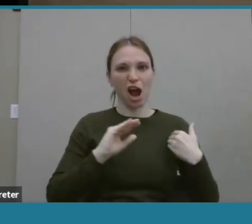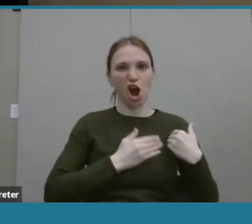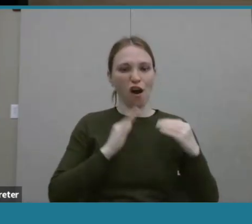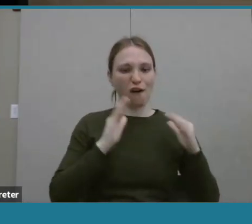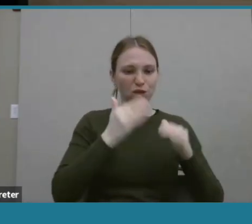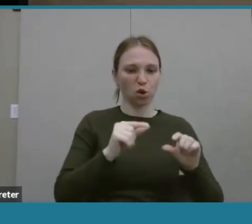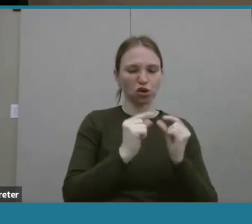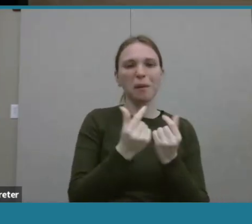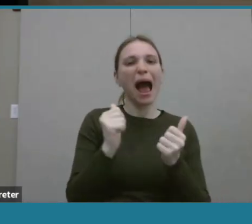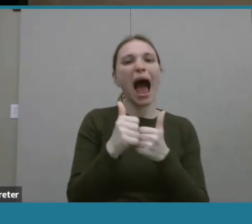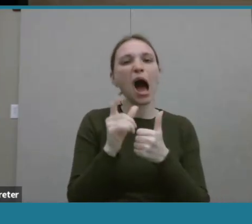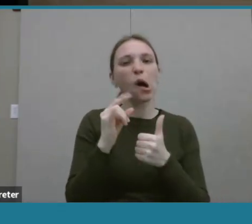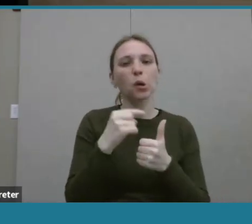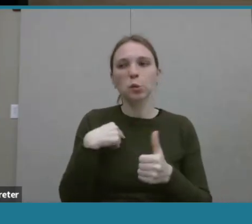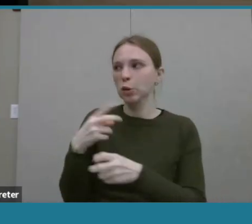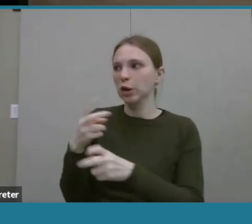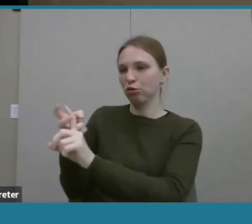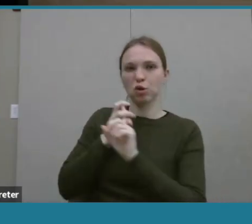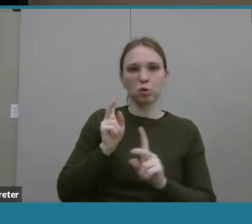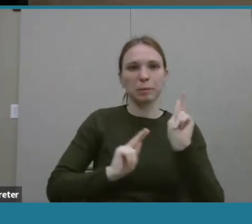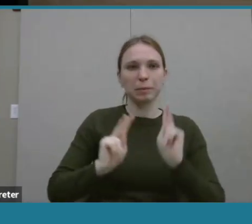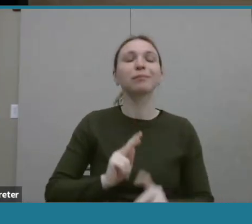We went with groups. We also put out a call to Zoo members.